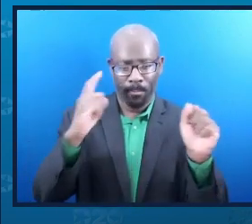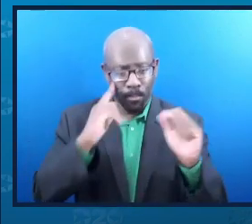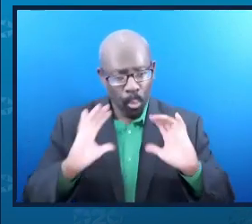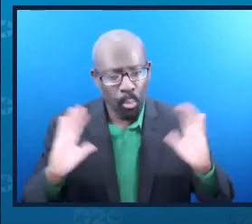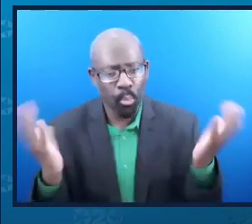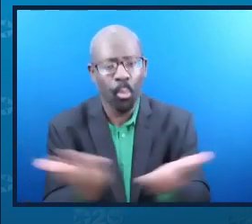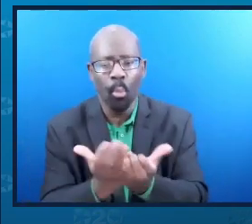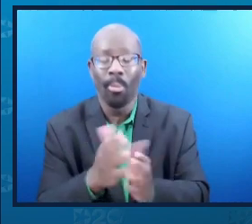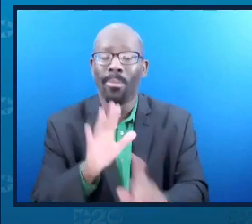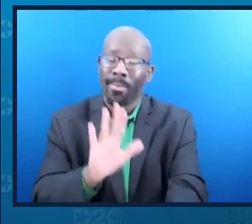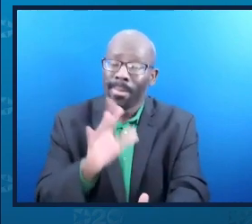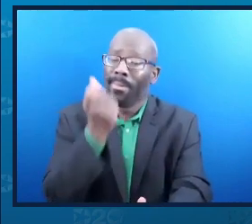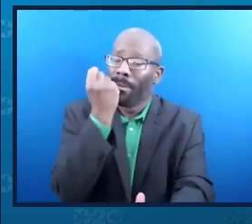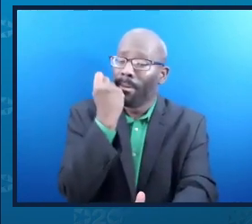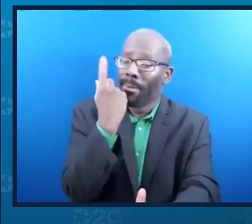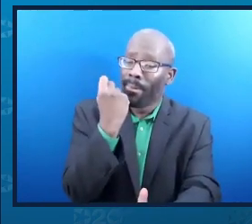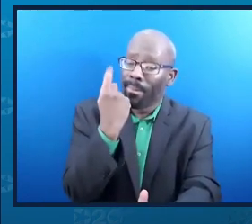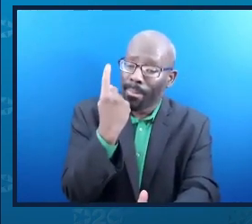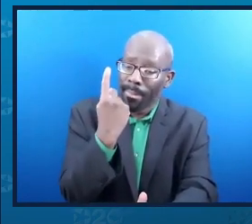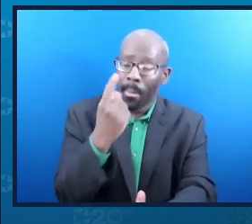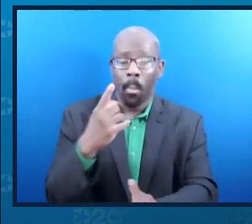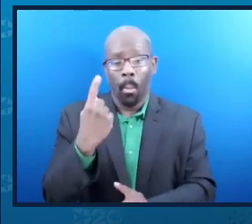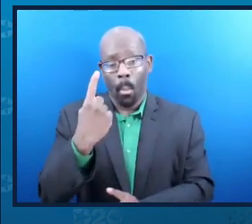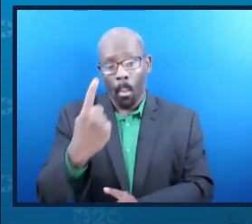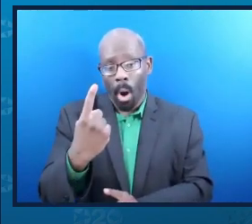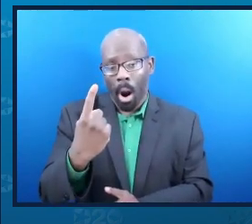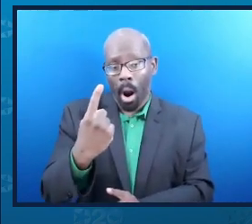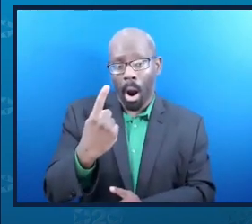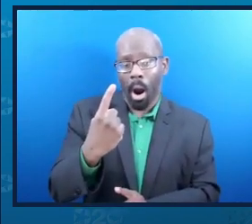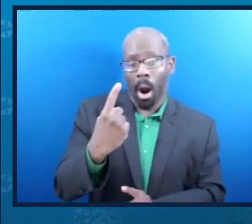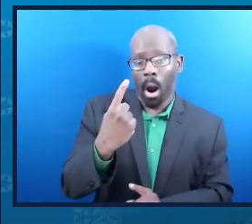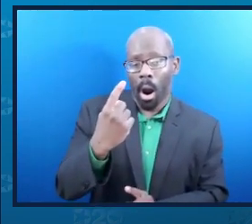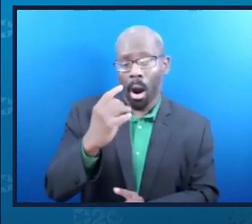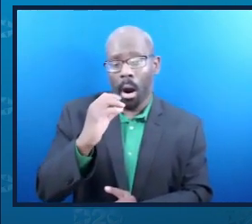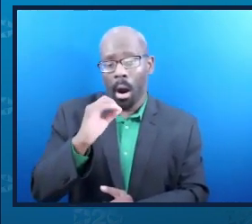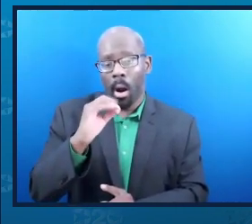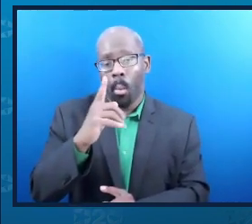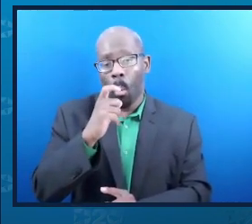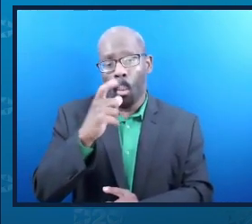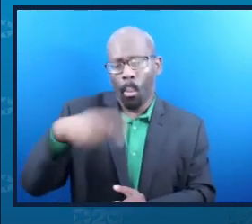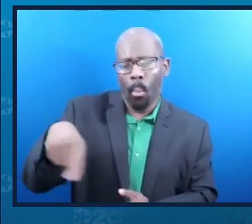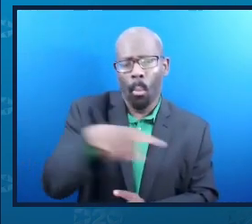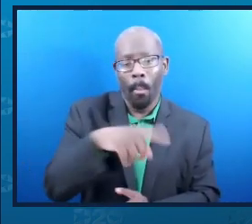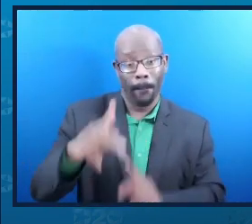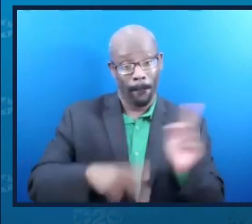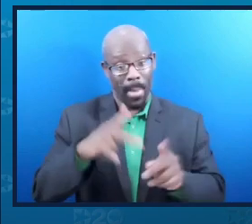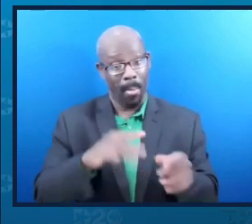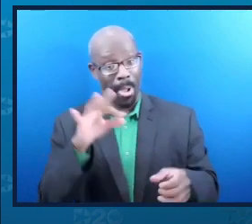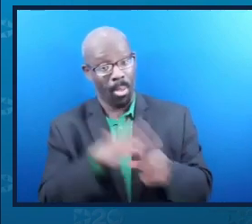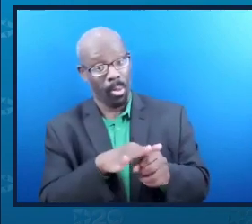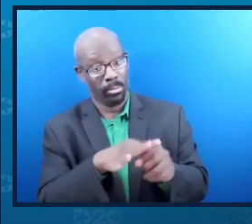THE ONE CONSTITUTIONAL OFFICE LEAKED BY ALL OF THE PEOPLE IS